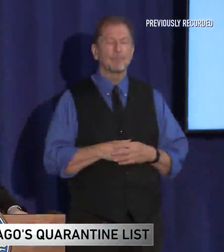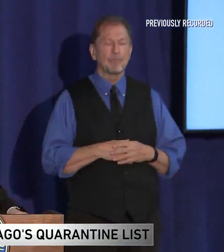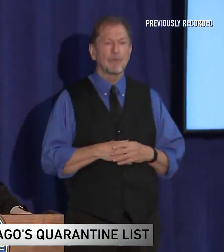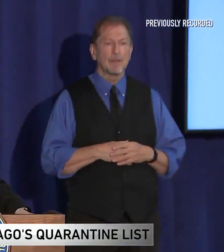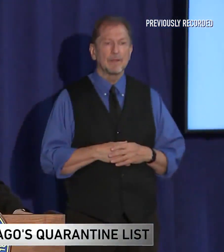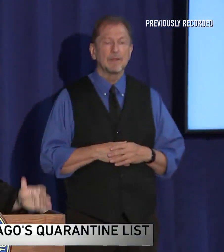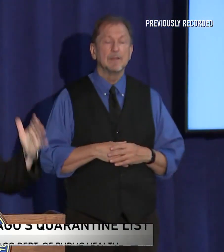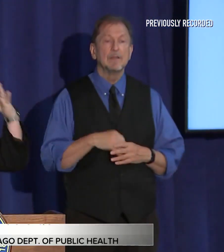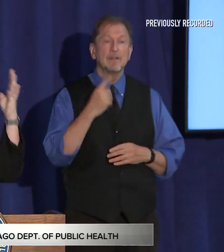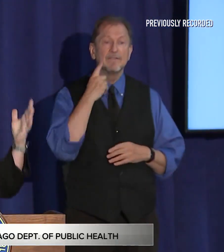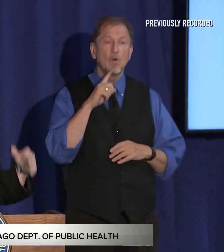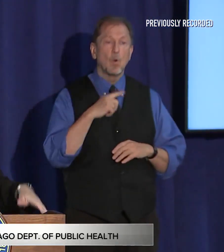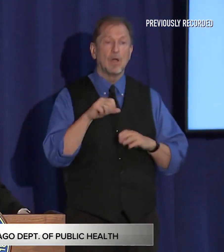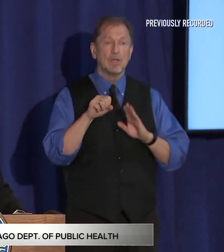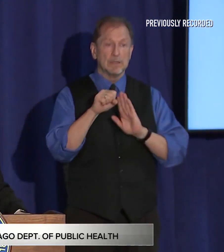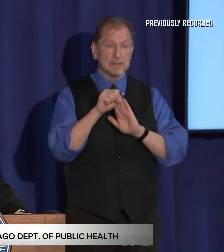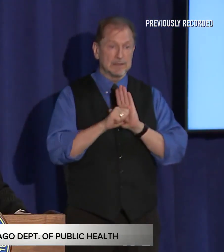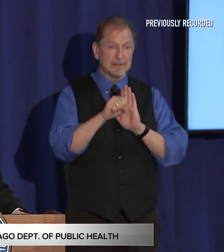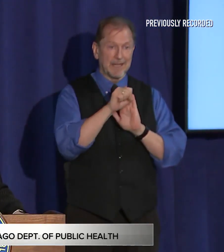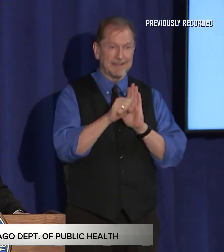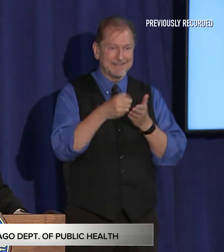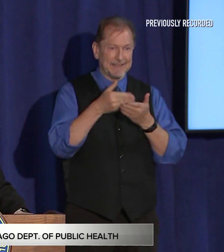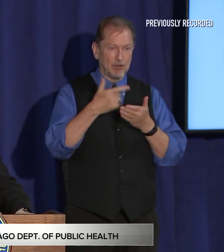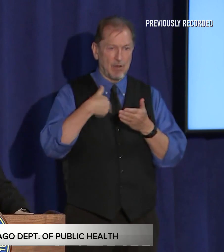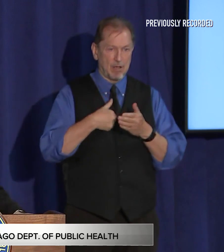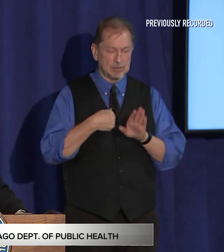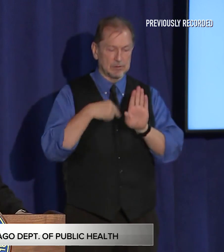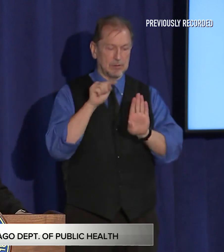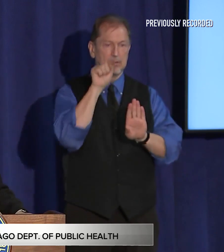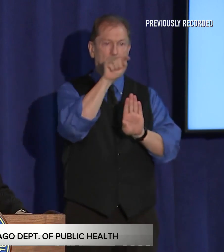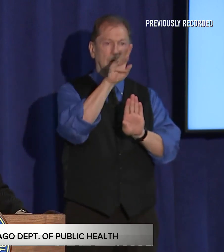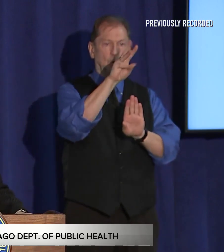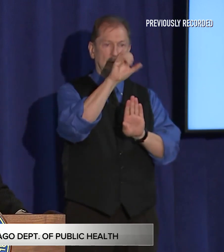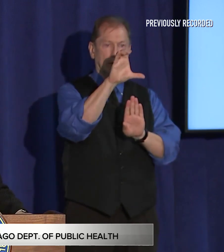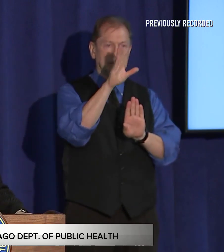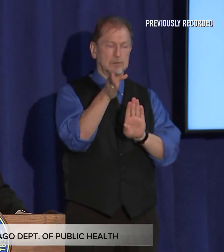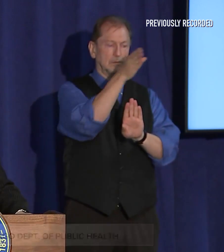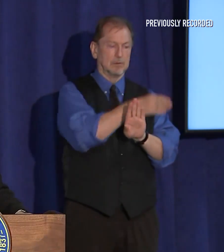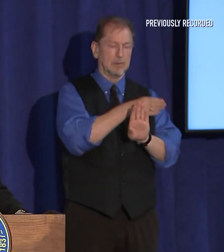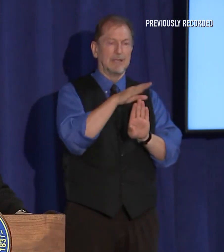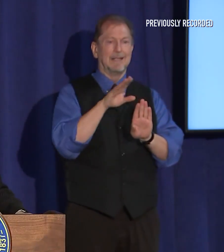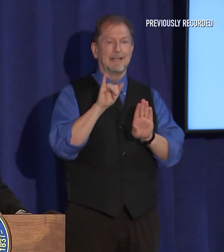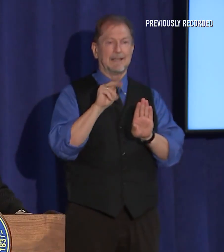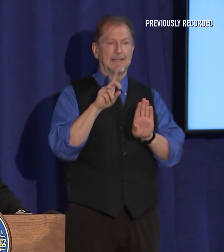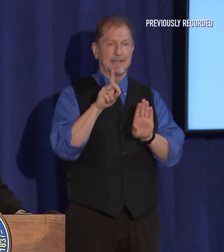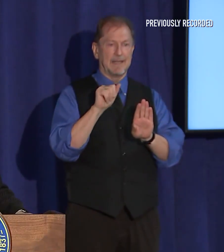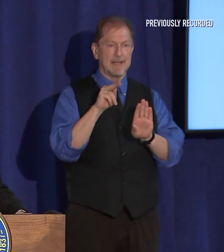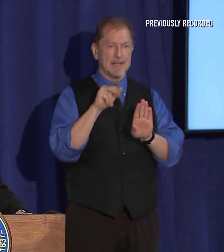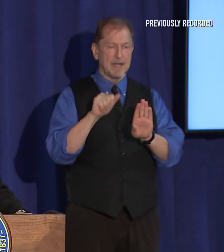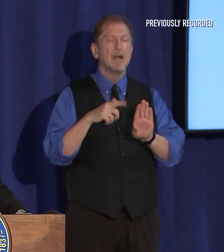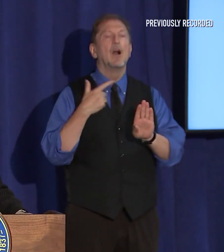ALLISON ARWADY SAID THAT SHE HOPES THE STATE CAN PROVE BEFORE REQUIRING RESIDENTS TO CHANGE TRAVEL PLANS.